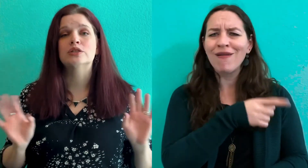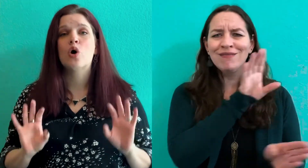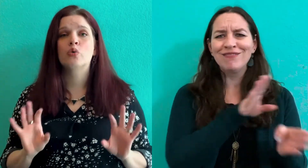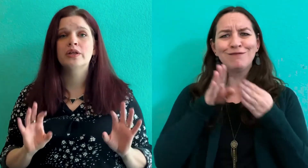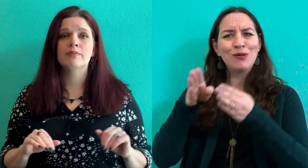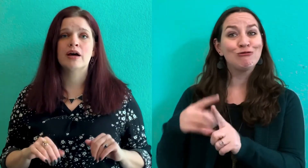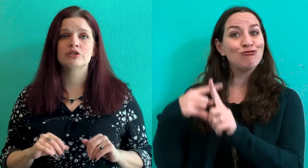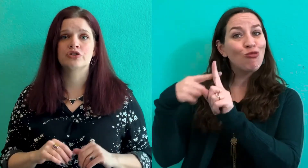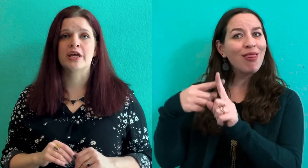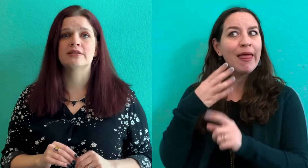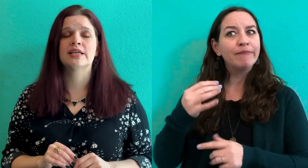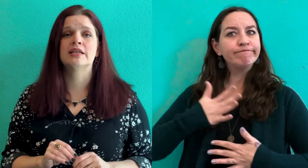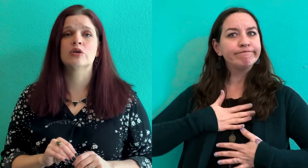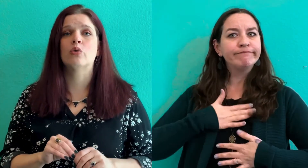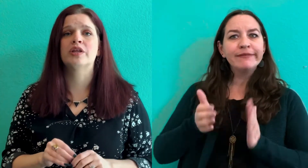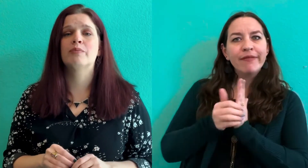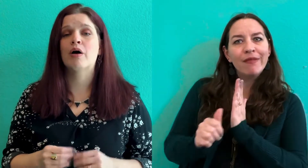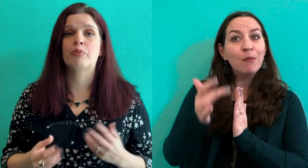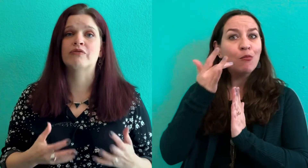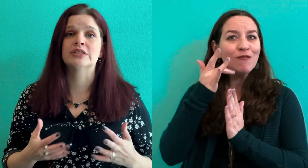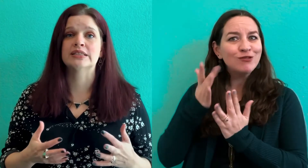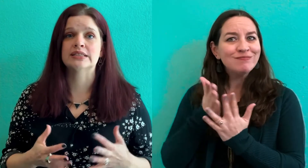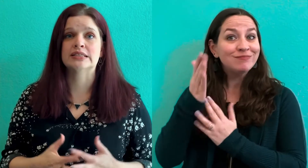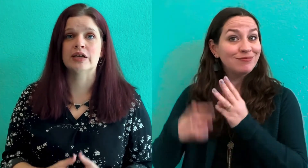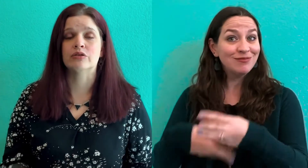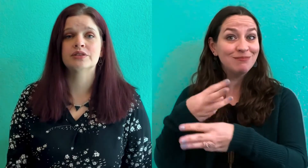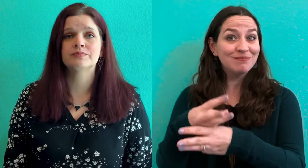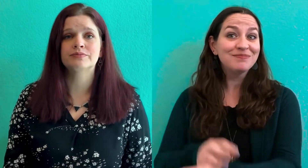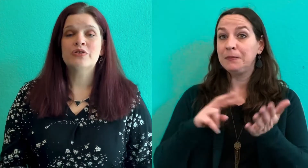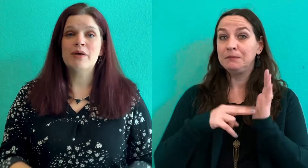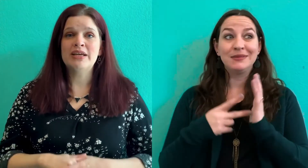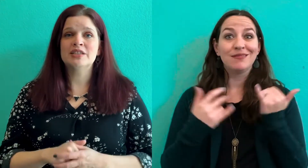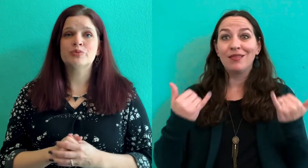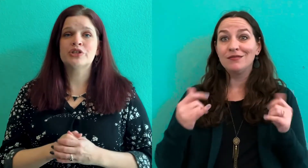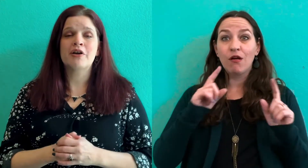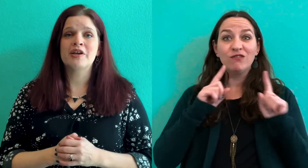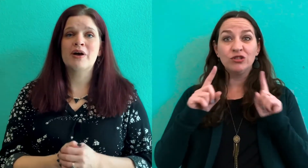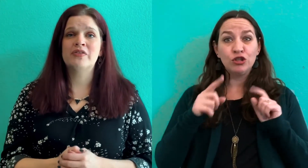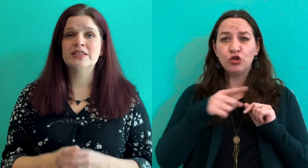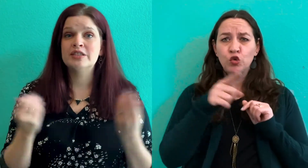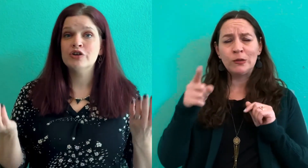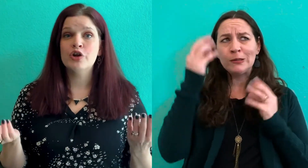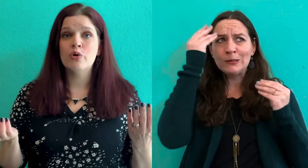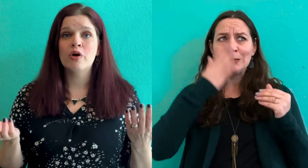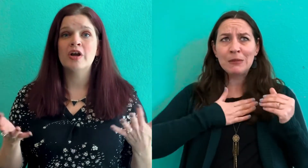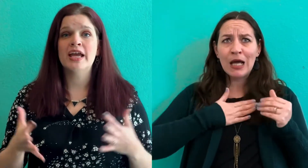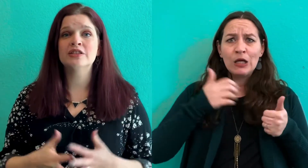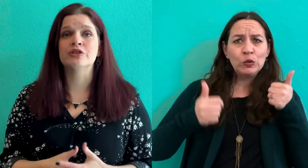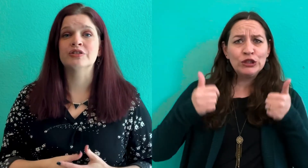It's only about strengths and it's only about preferences and skills. So that means, as we're talking about this, there are no wrong answers.